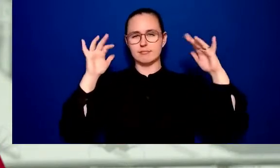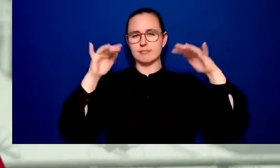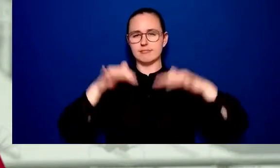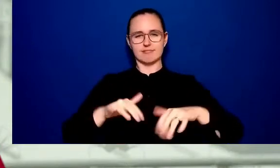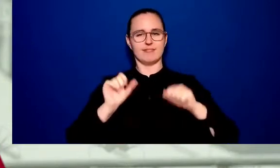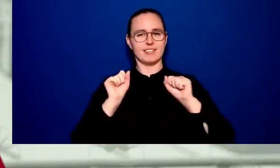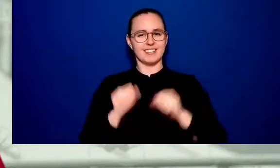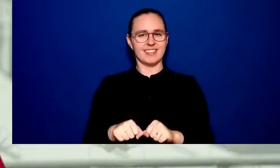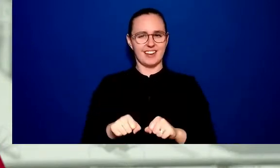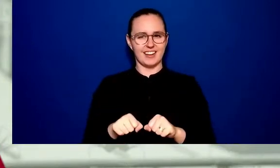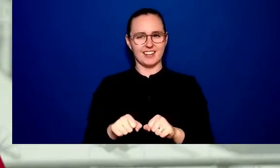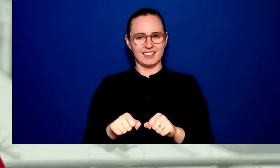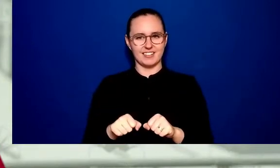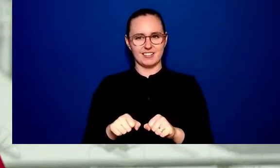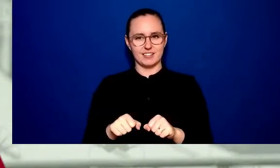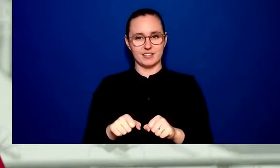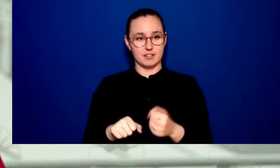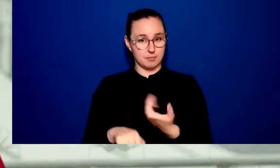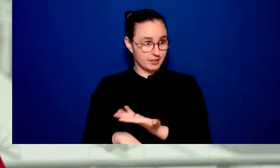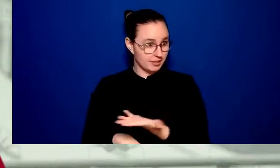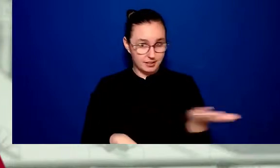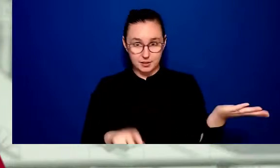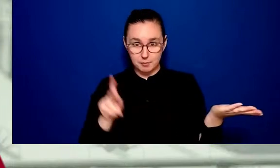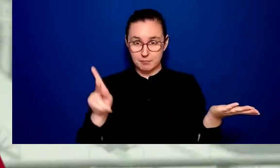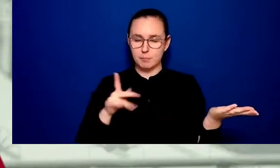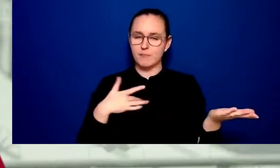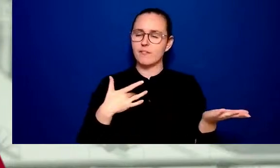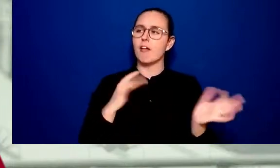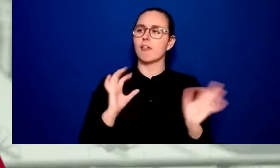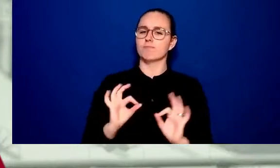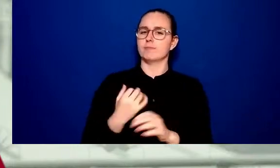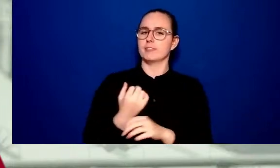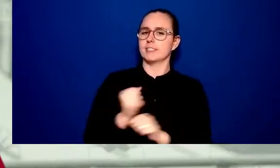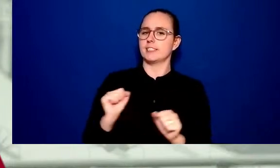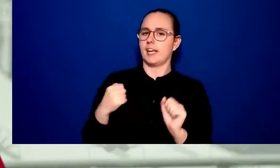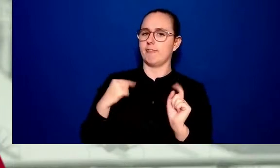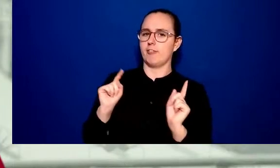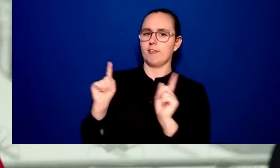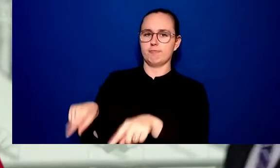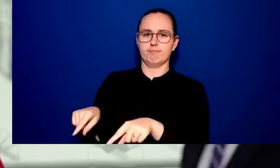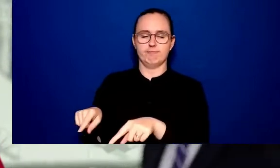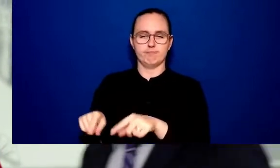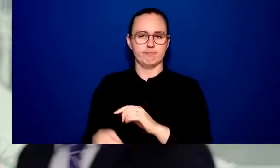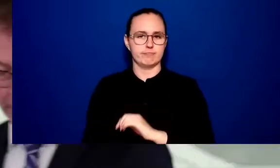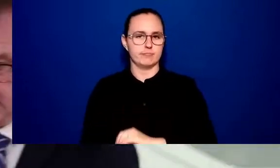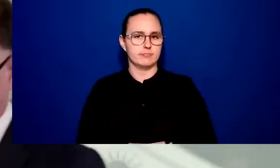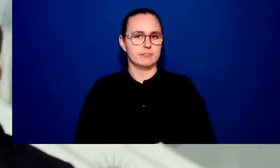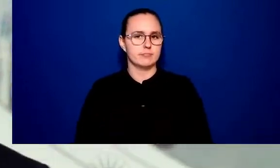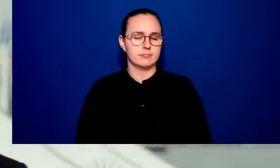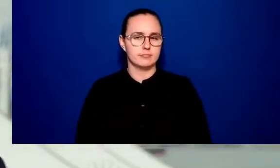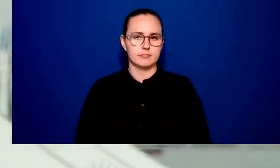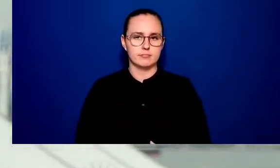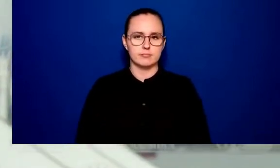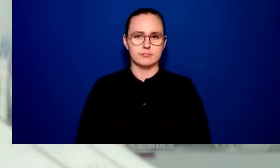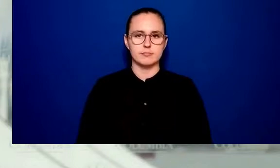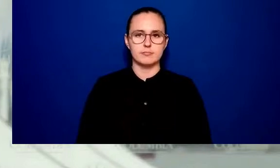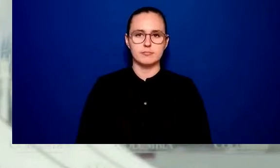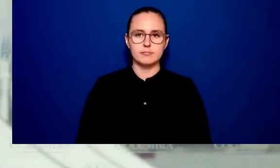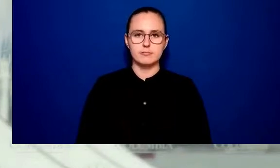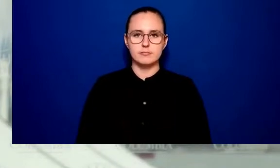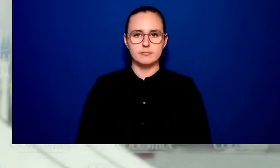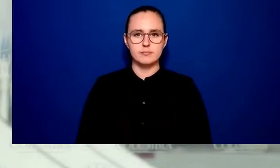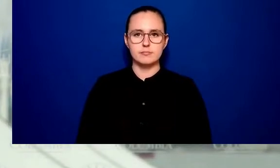safely gather. During this